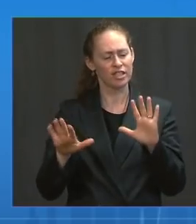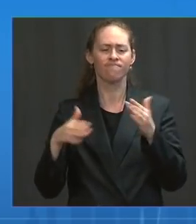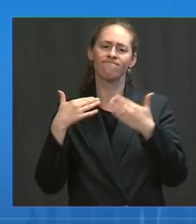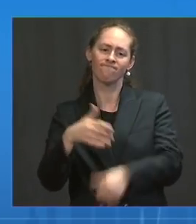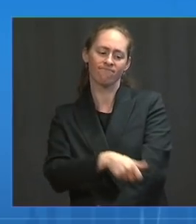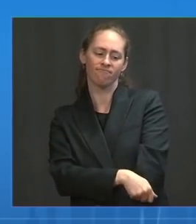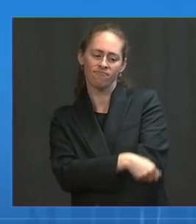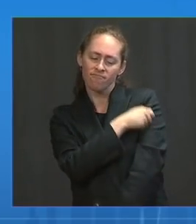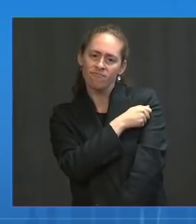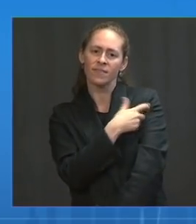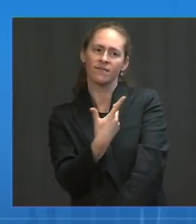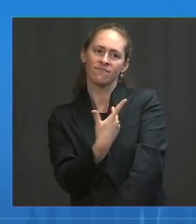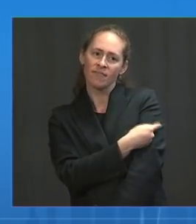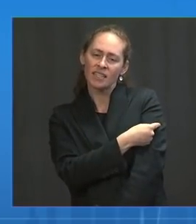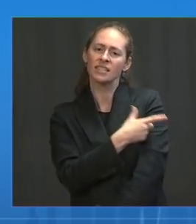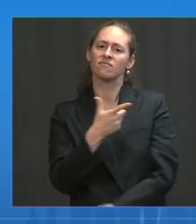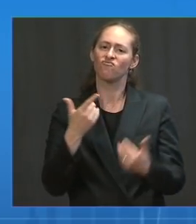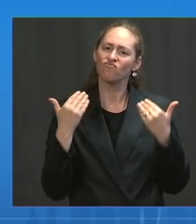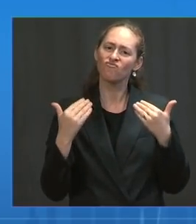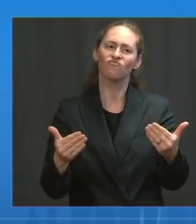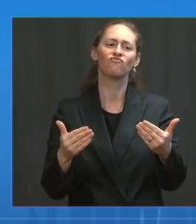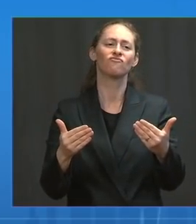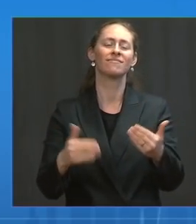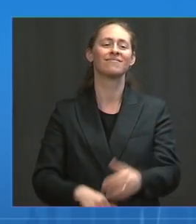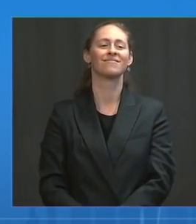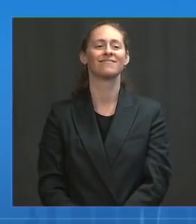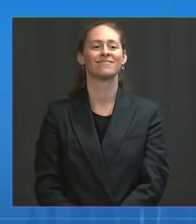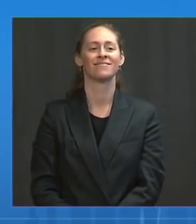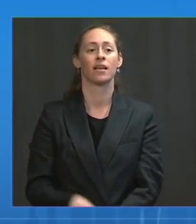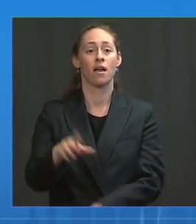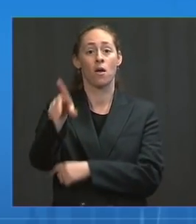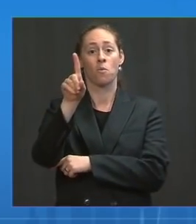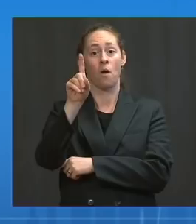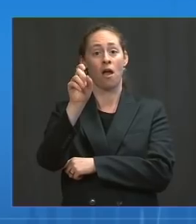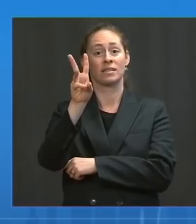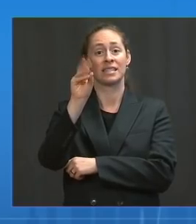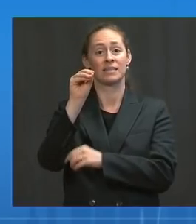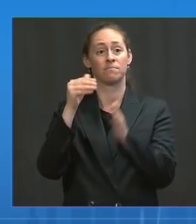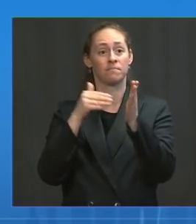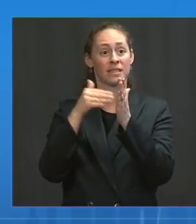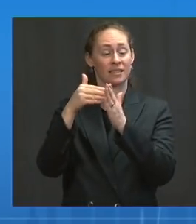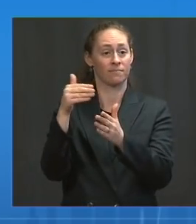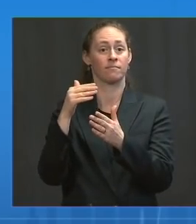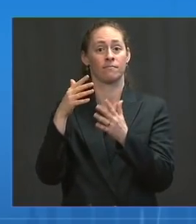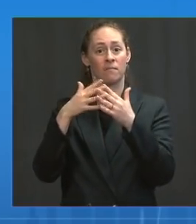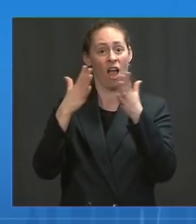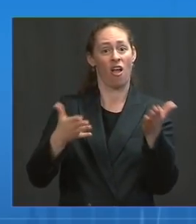and more than 160 million Americans have gotten fully vaccinated and gotten a shot.